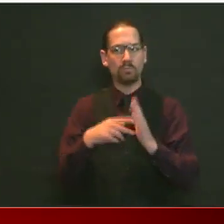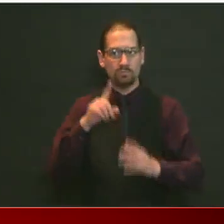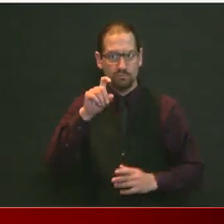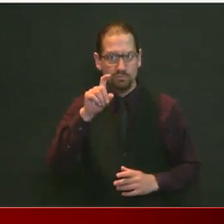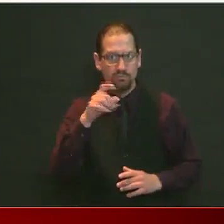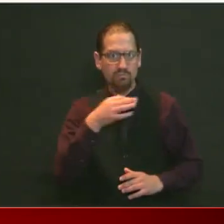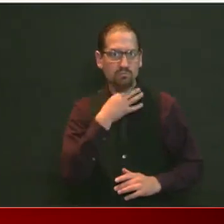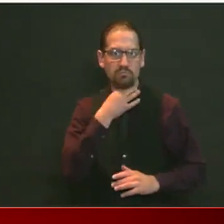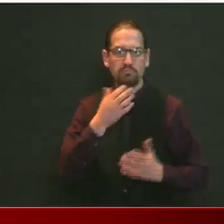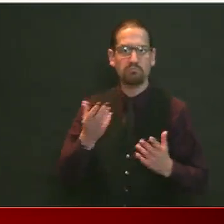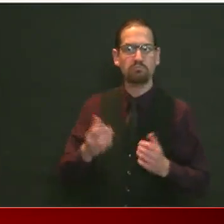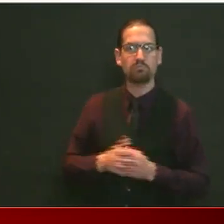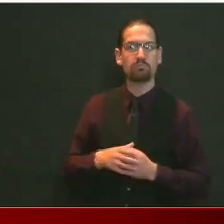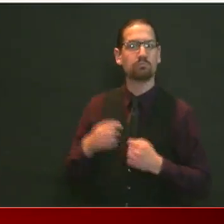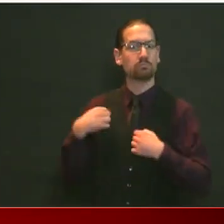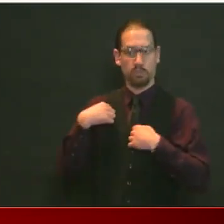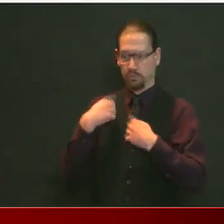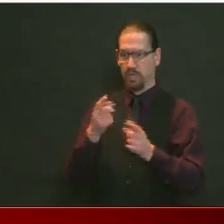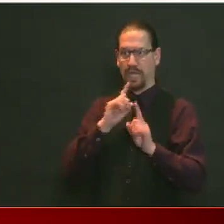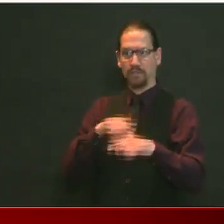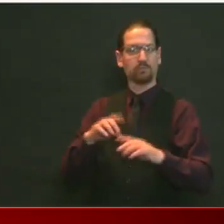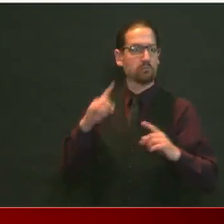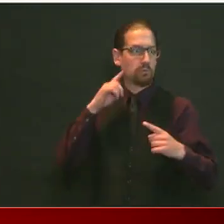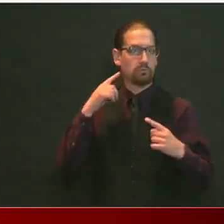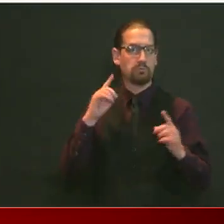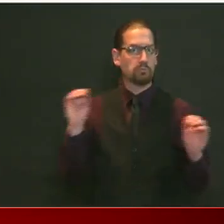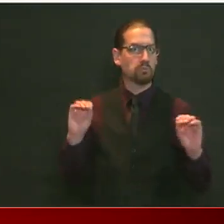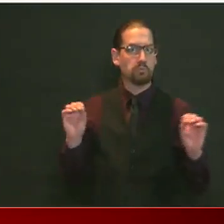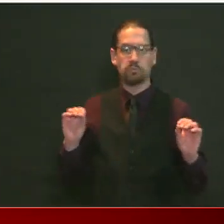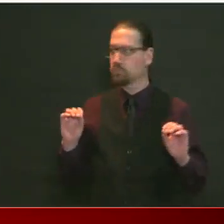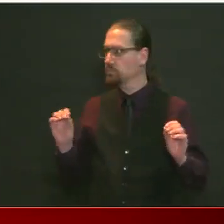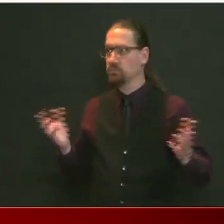THE GUIDELINES? I DON'T BELIEVE SO. I DON'T THINK SO. NOT THAT I CAN RECALL AT THIS